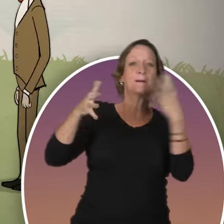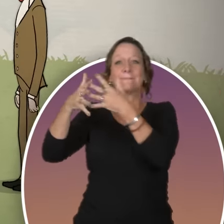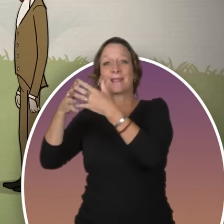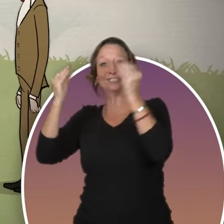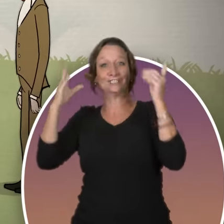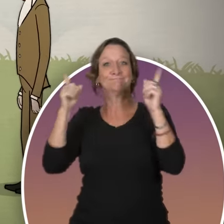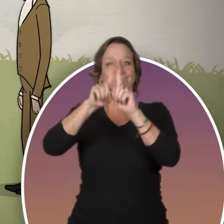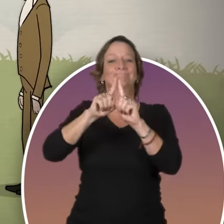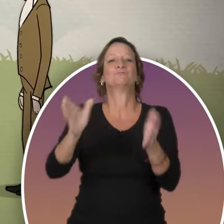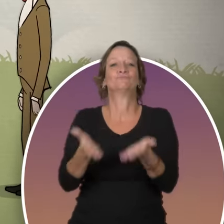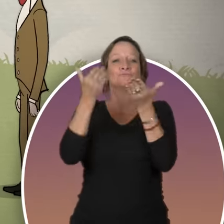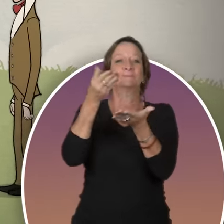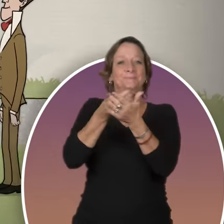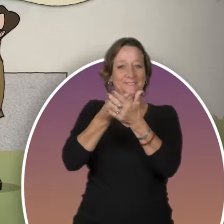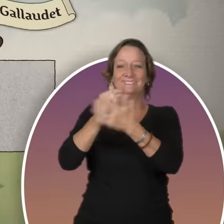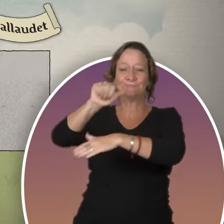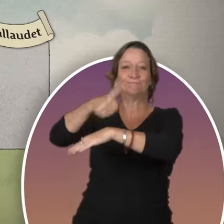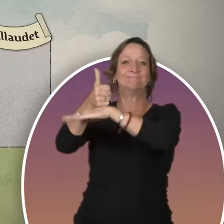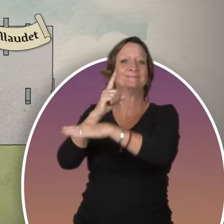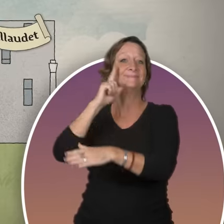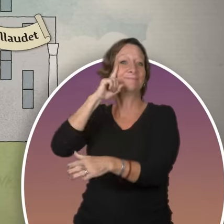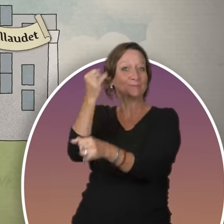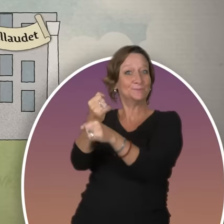advocates raised a bunch of money and established a school for the Deaf,